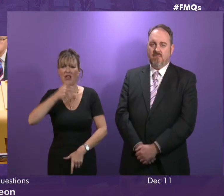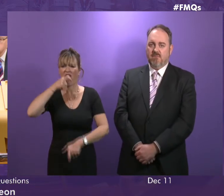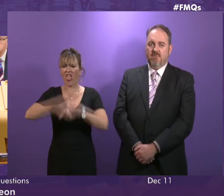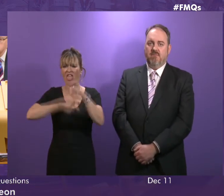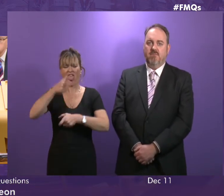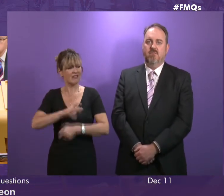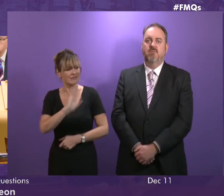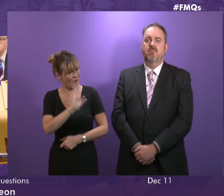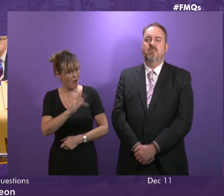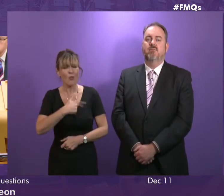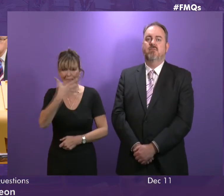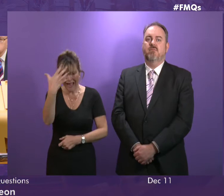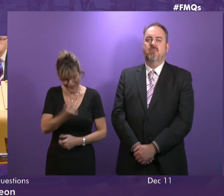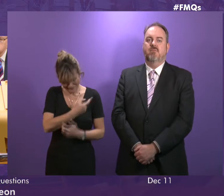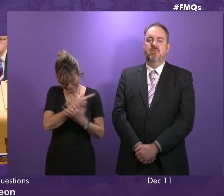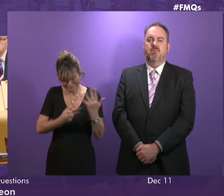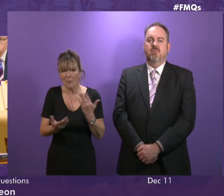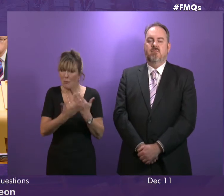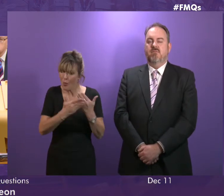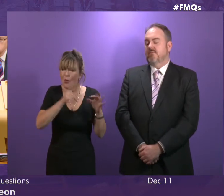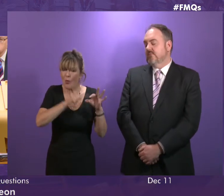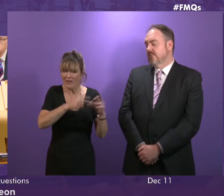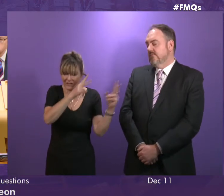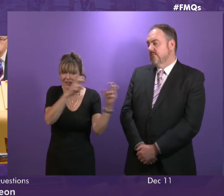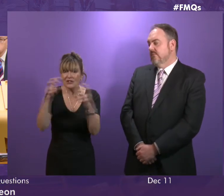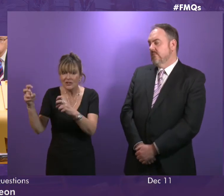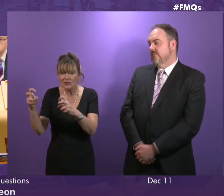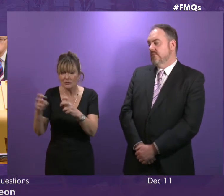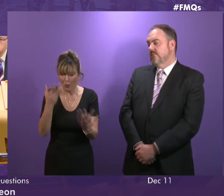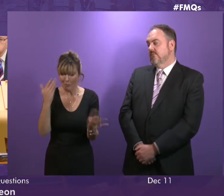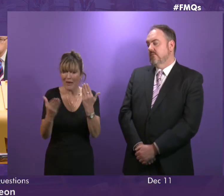and there are more options available for young people today than has ever been the case.